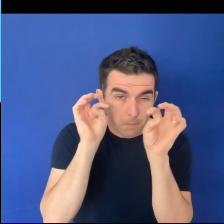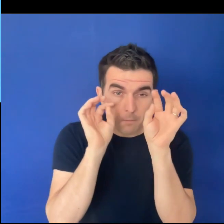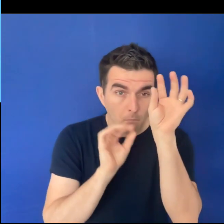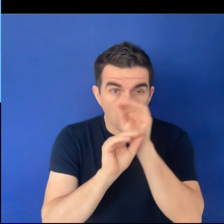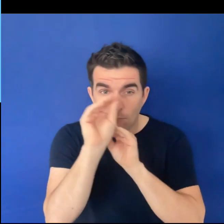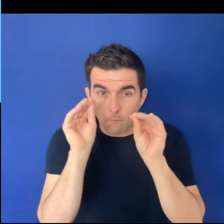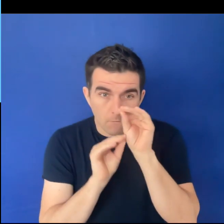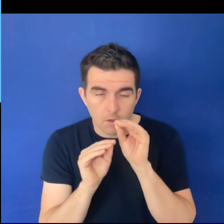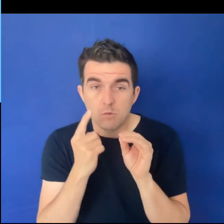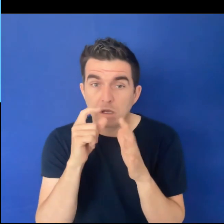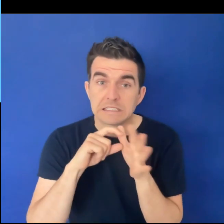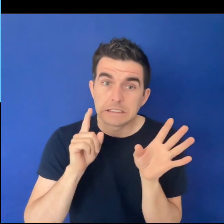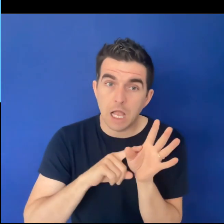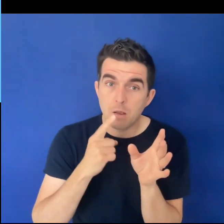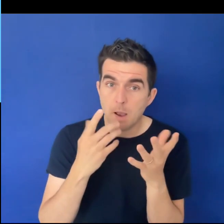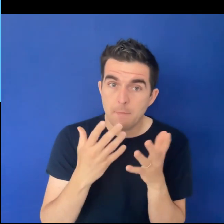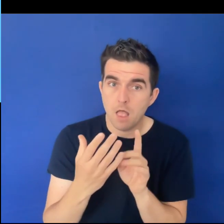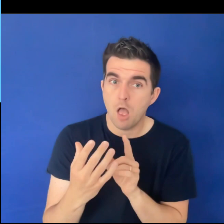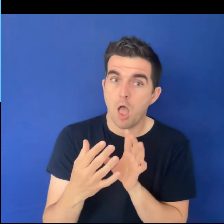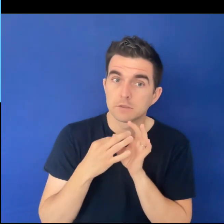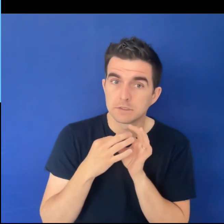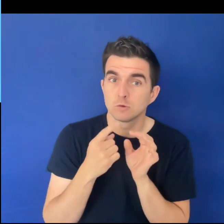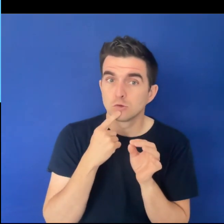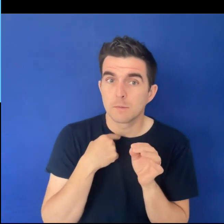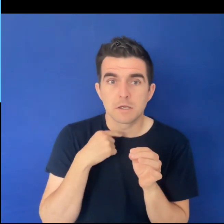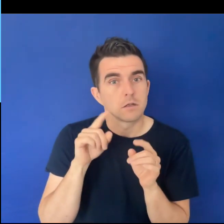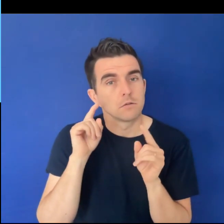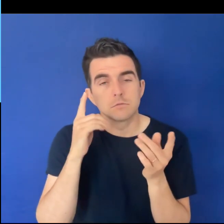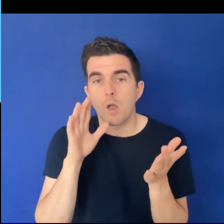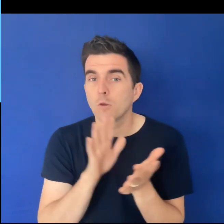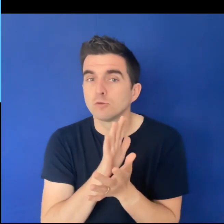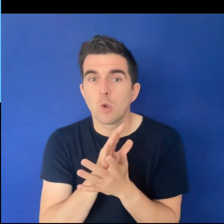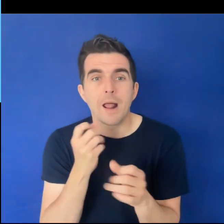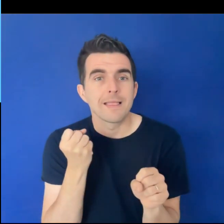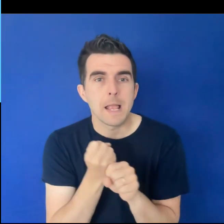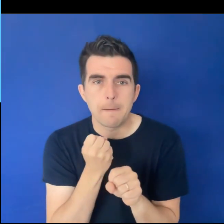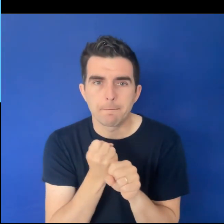One day, a player contacted me and told me he could not enjoy the game,